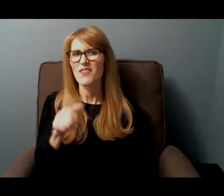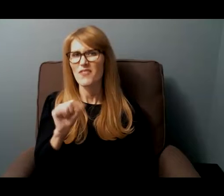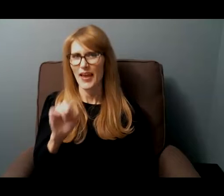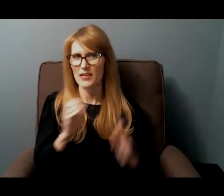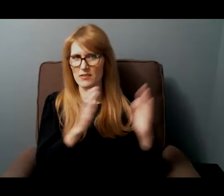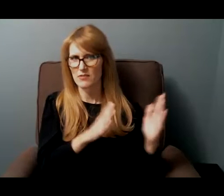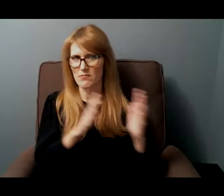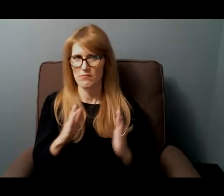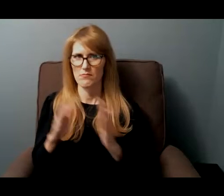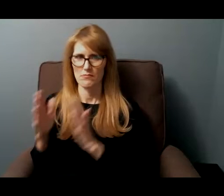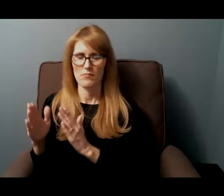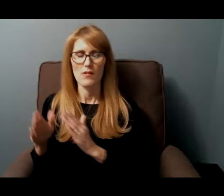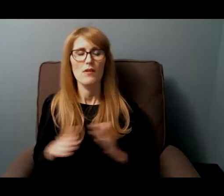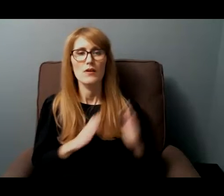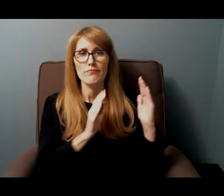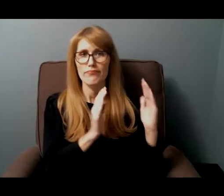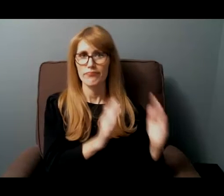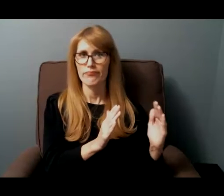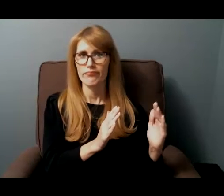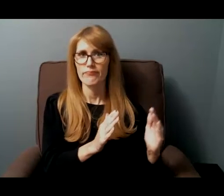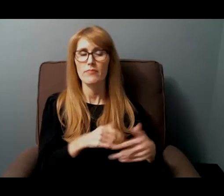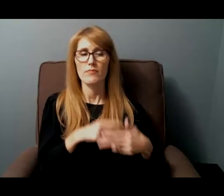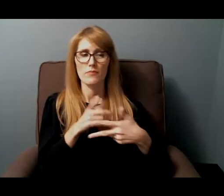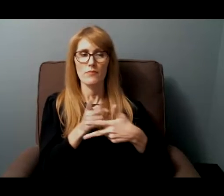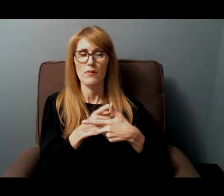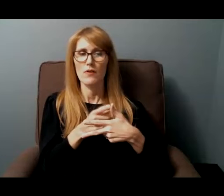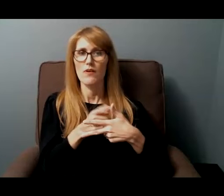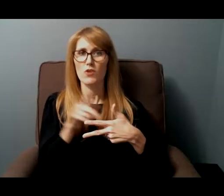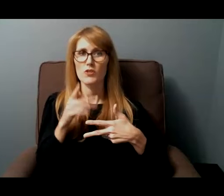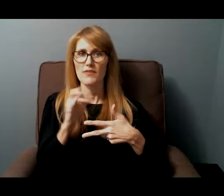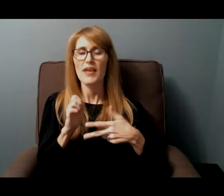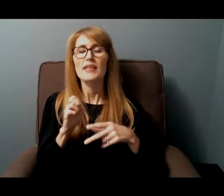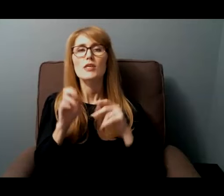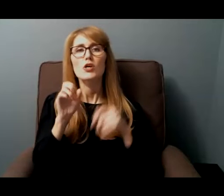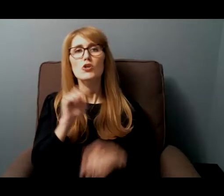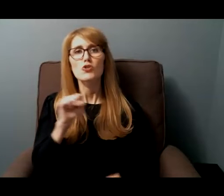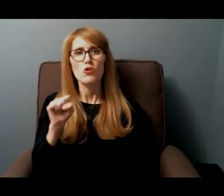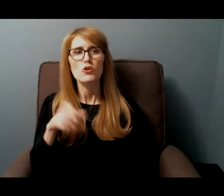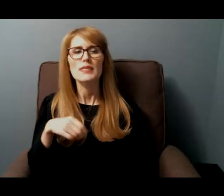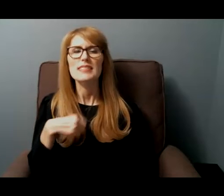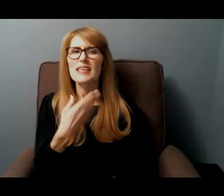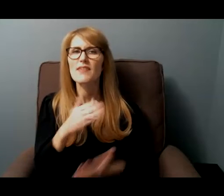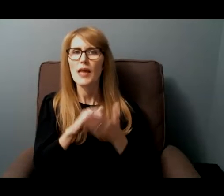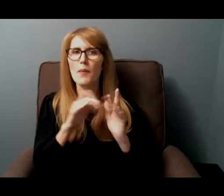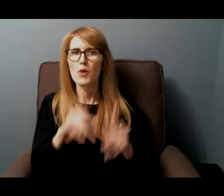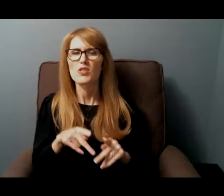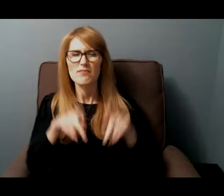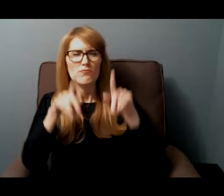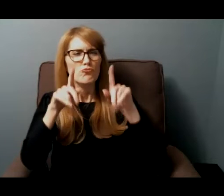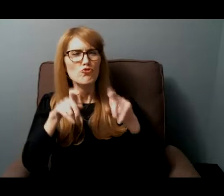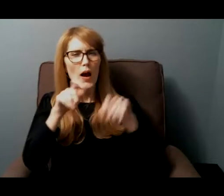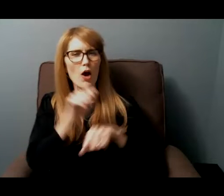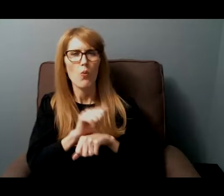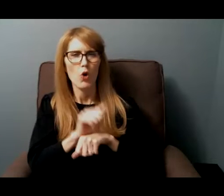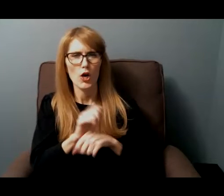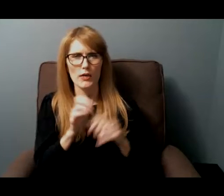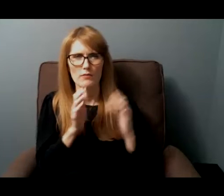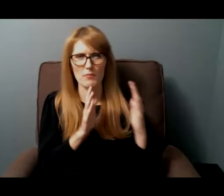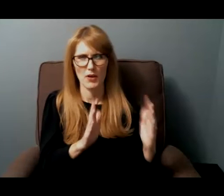Security is giving the person a Trial Work Period, a period to try working and earn any amount and